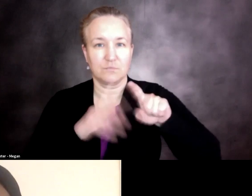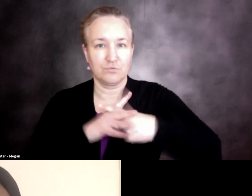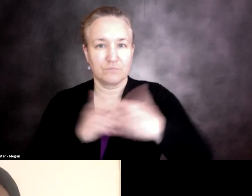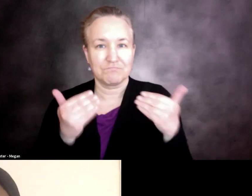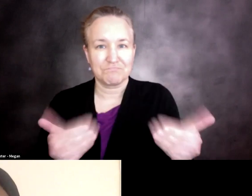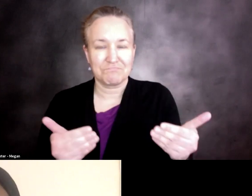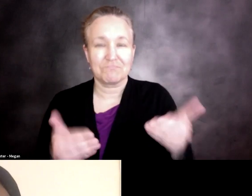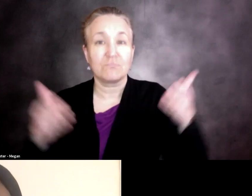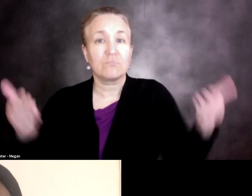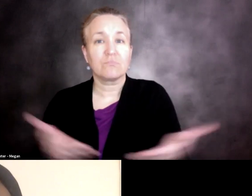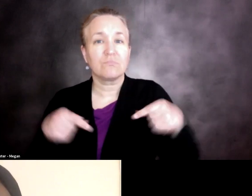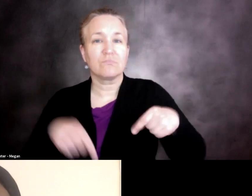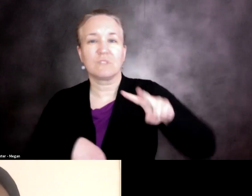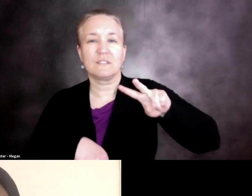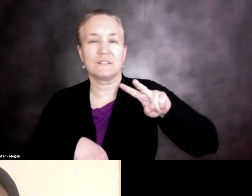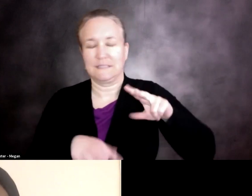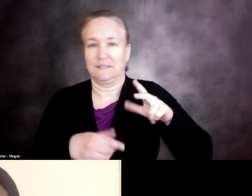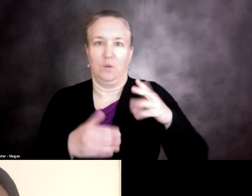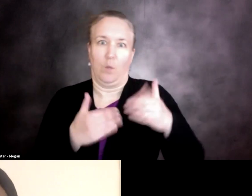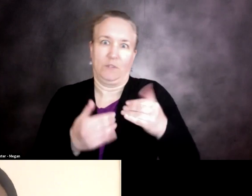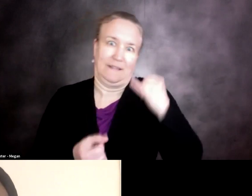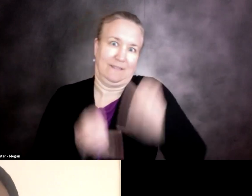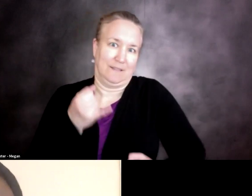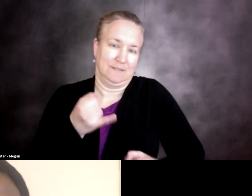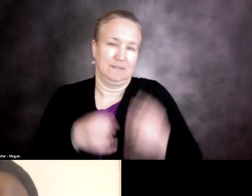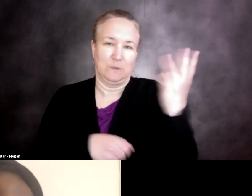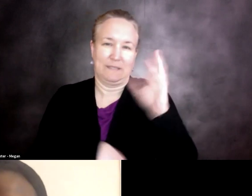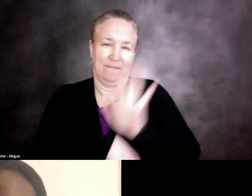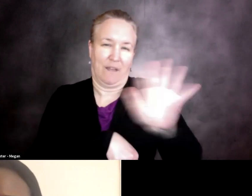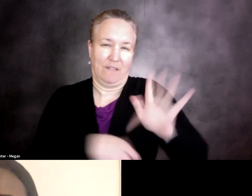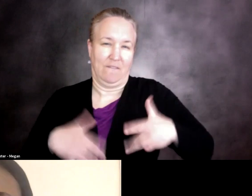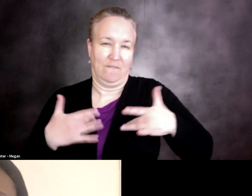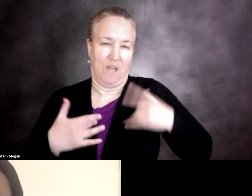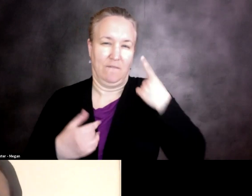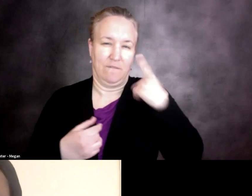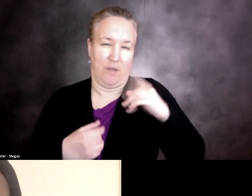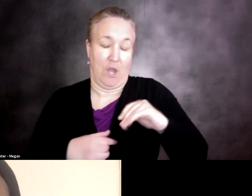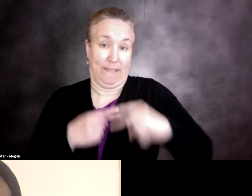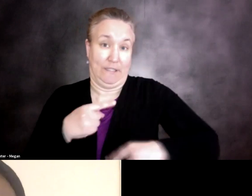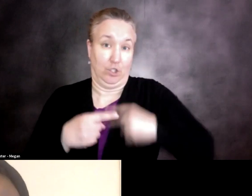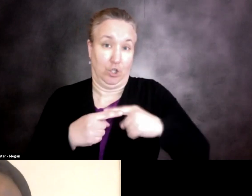Welcome to the second to last Wednesday 5 o'clock event in our yearlong series on the theme of choice